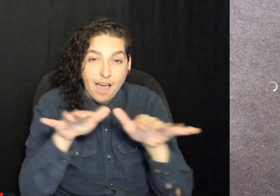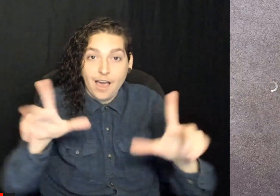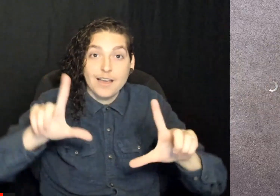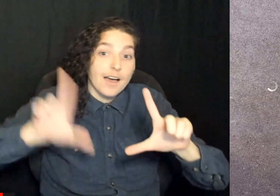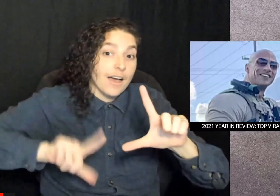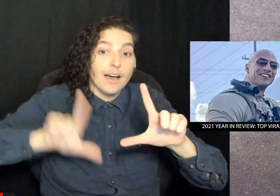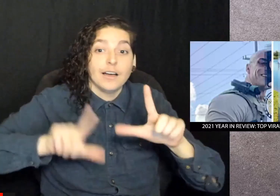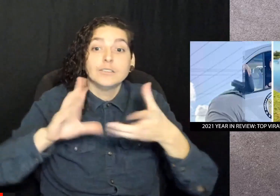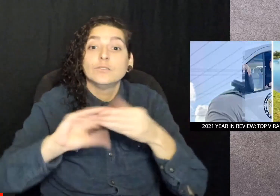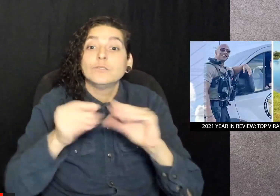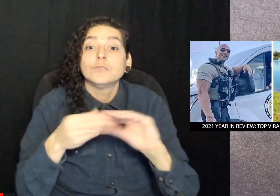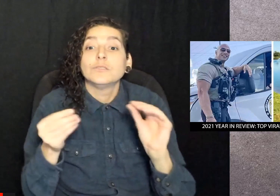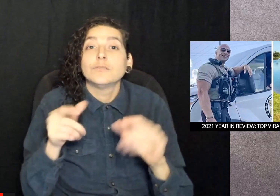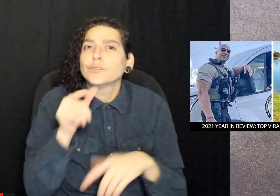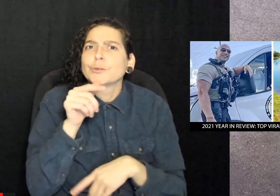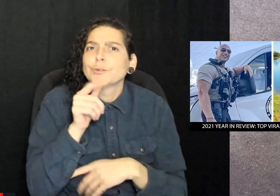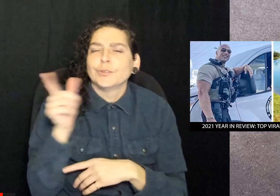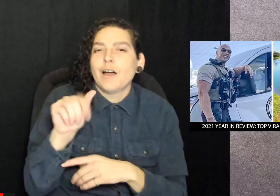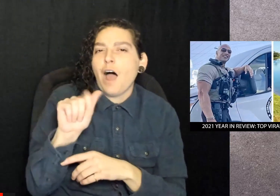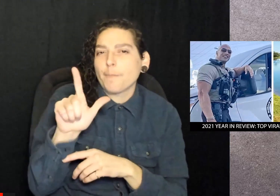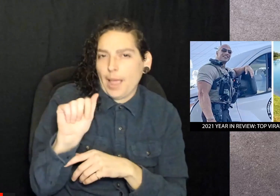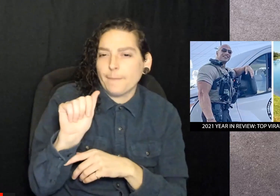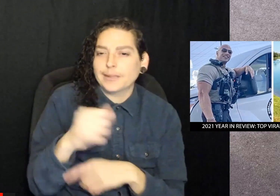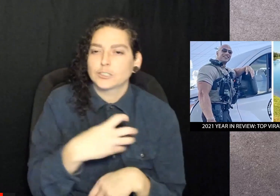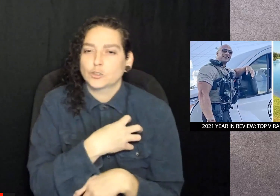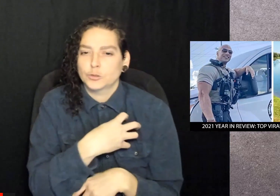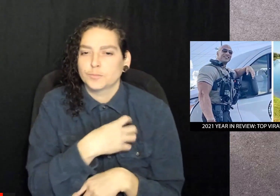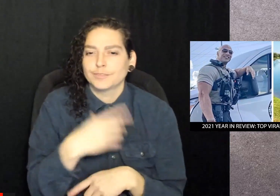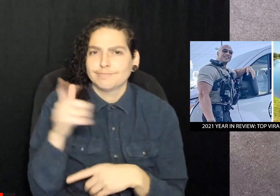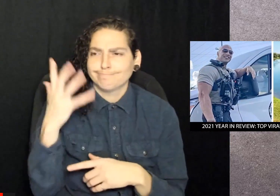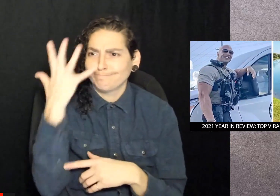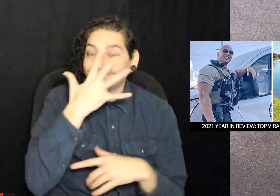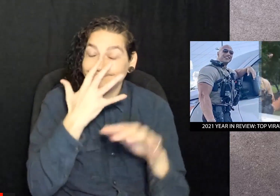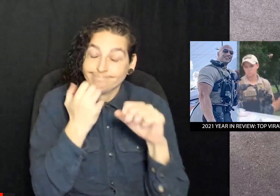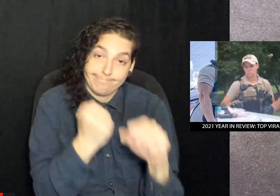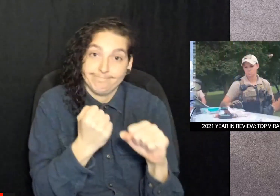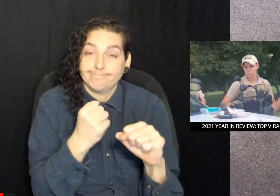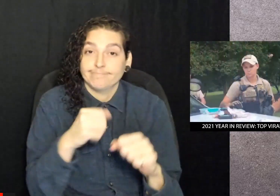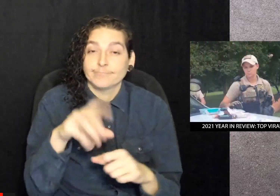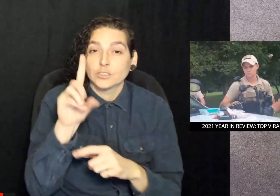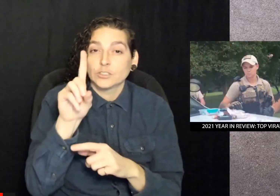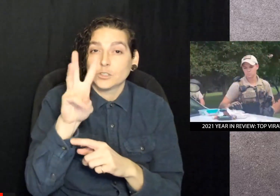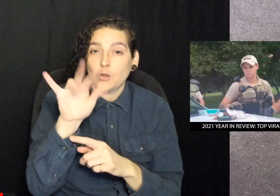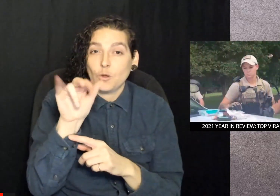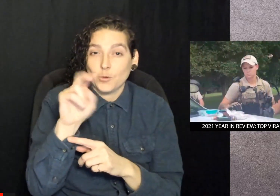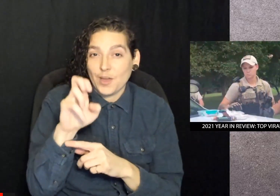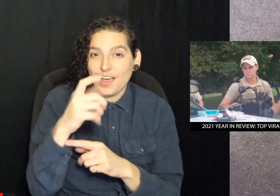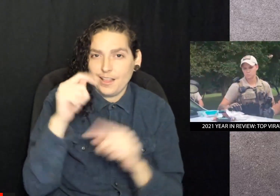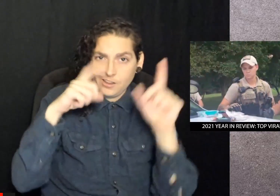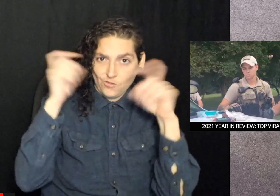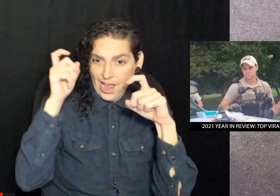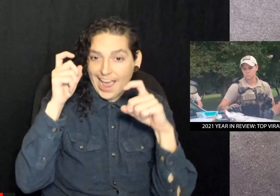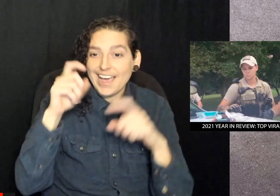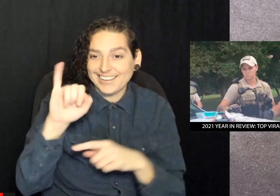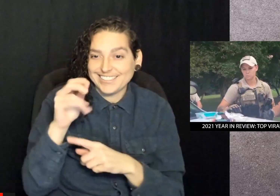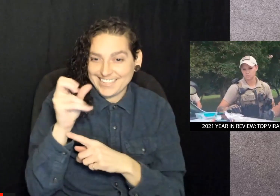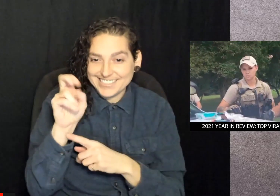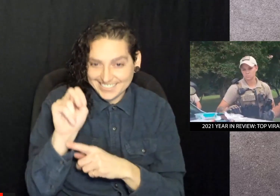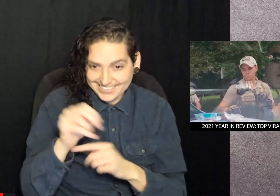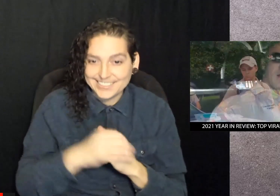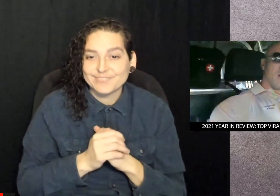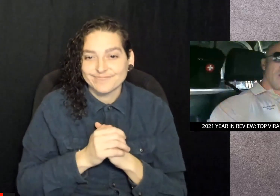the viral tik-tok story of the Alabama Deputy who is this spitting image of Dwayne the rock Johnson